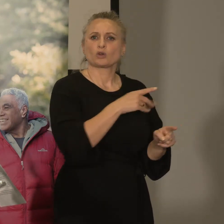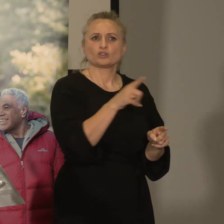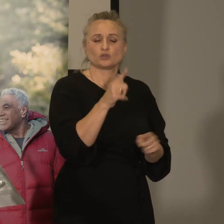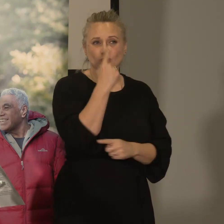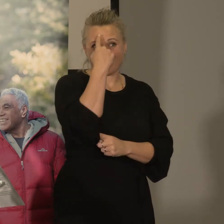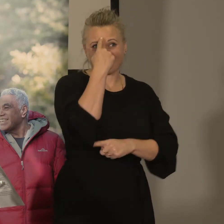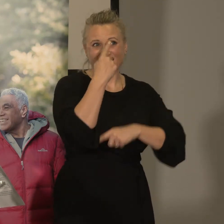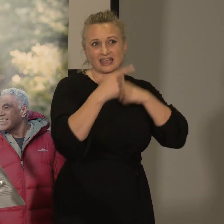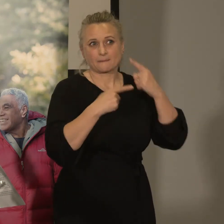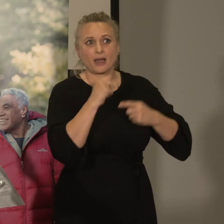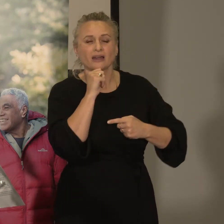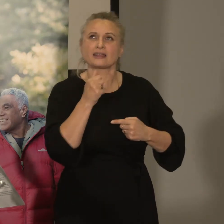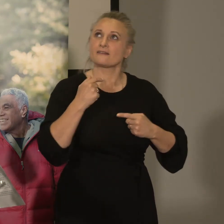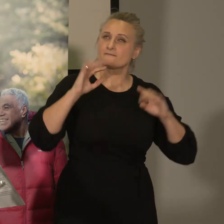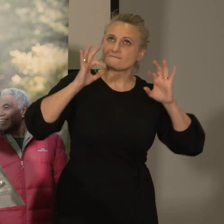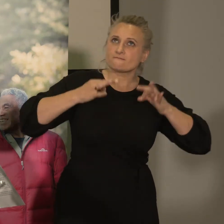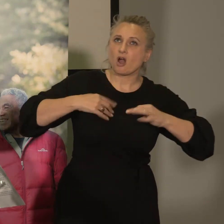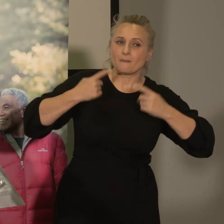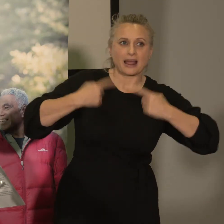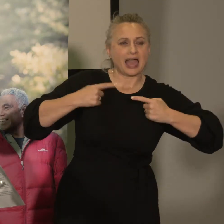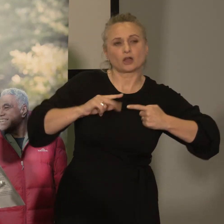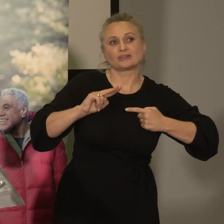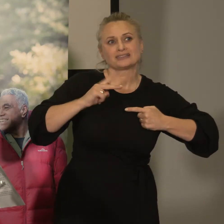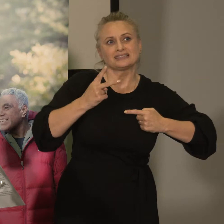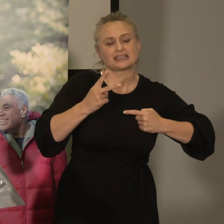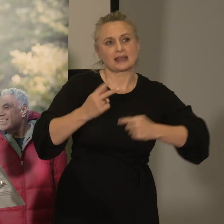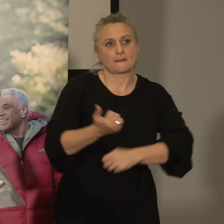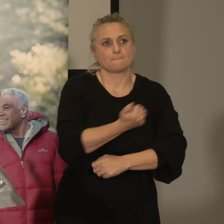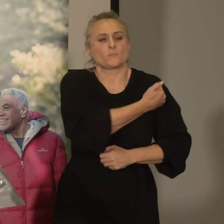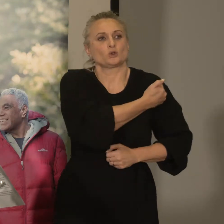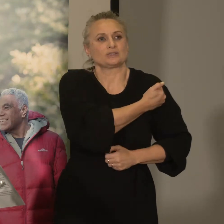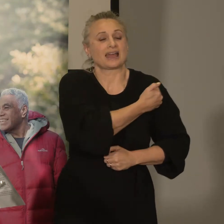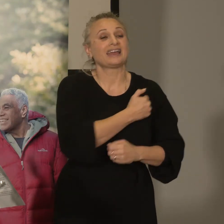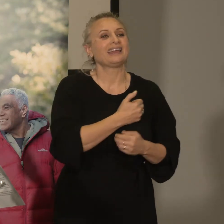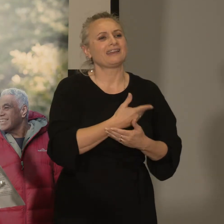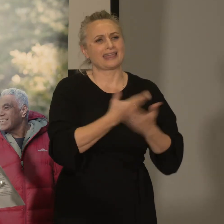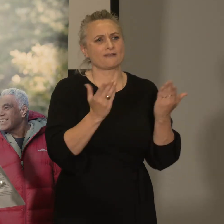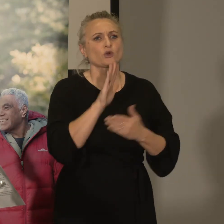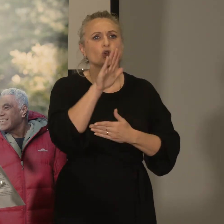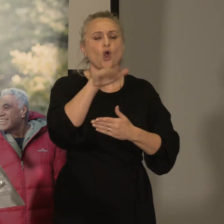the second booster. As you